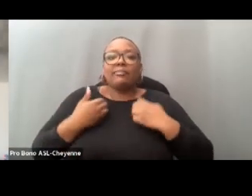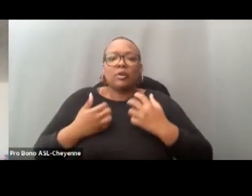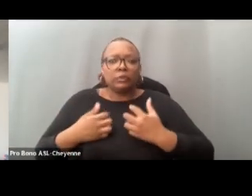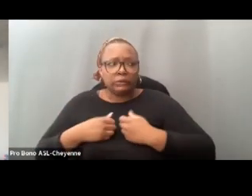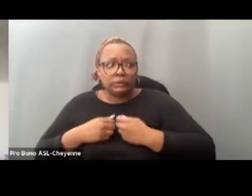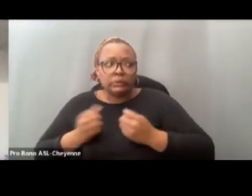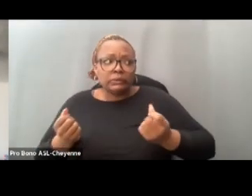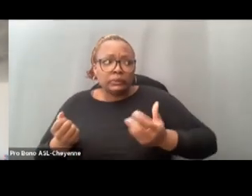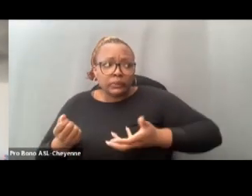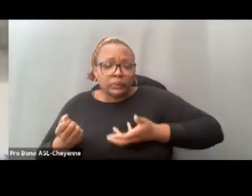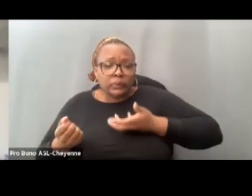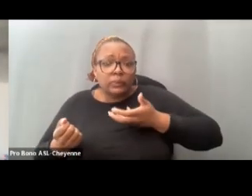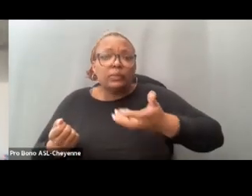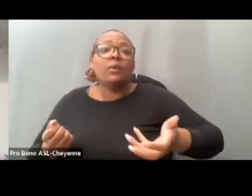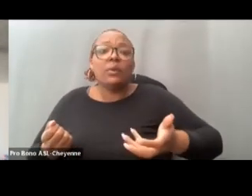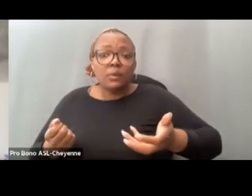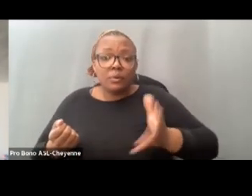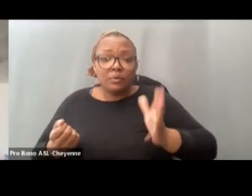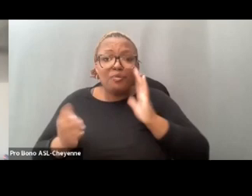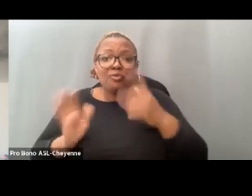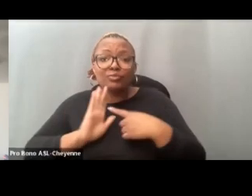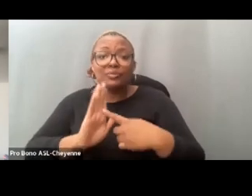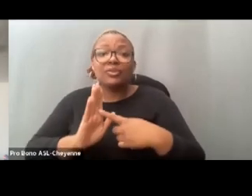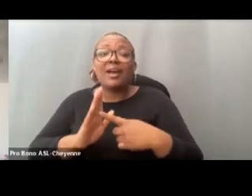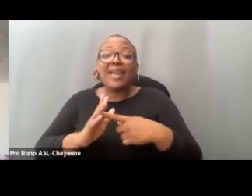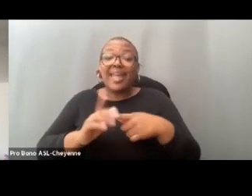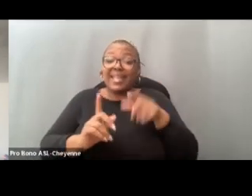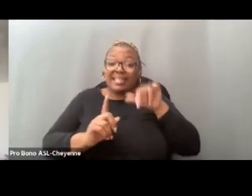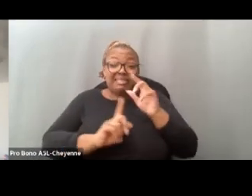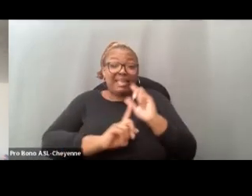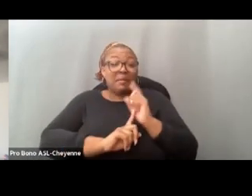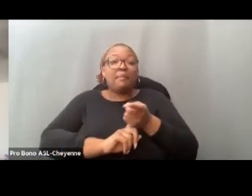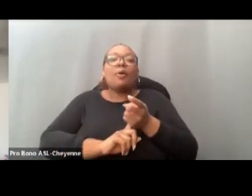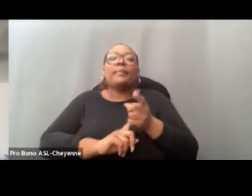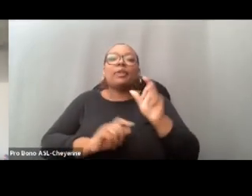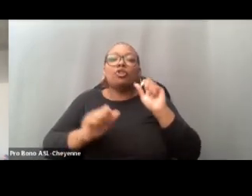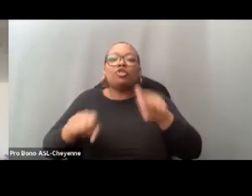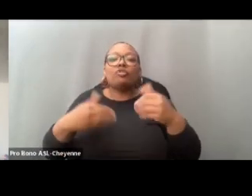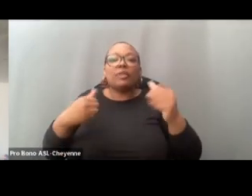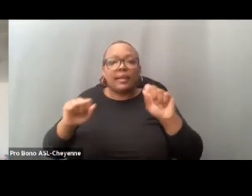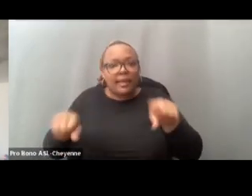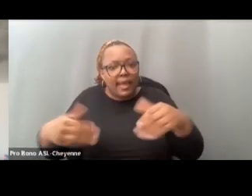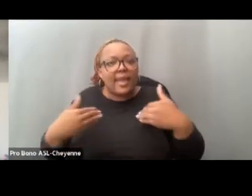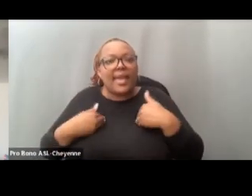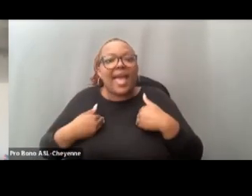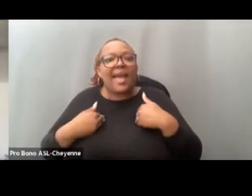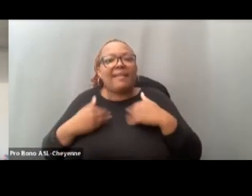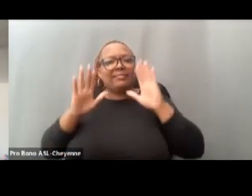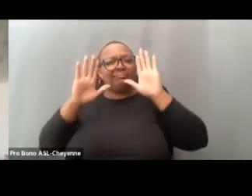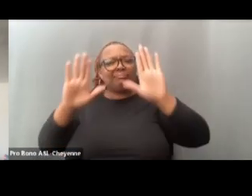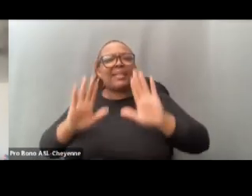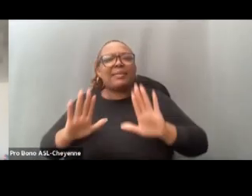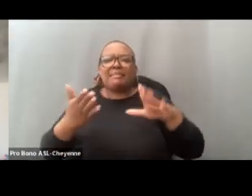and openness, and in that moment, you can have extraordinary conversations